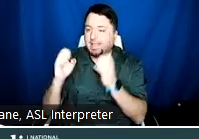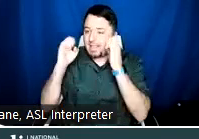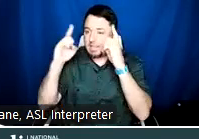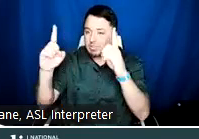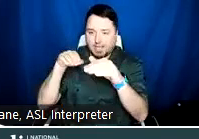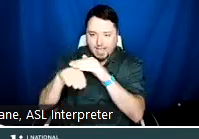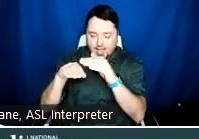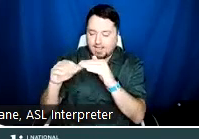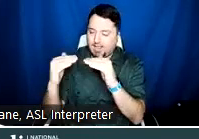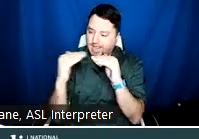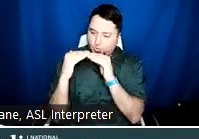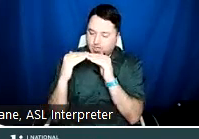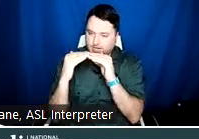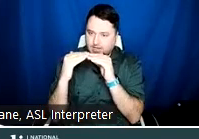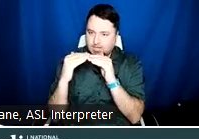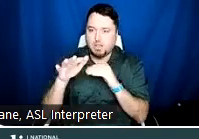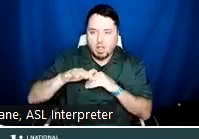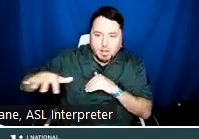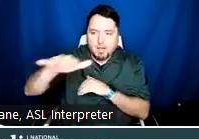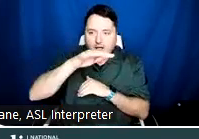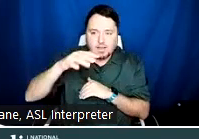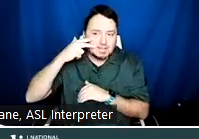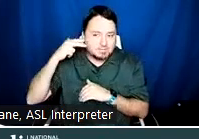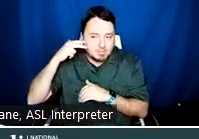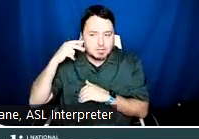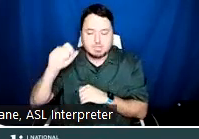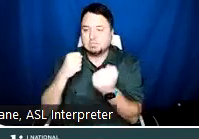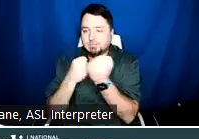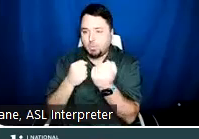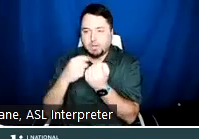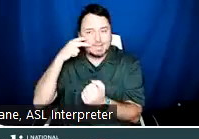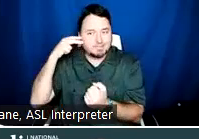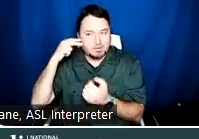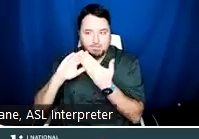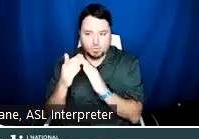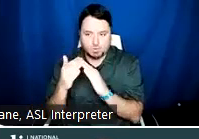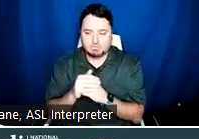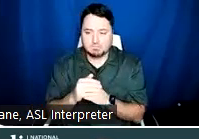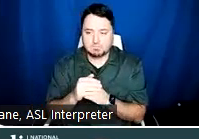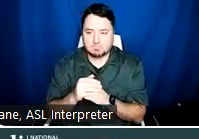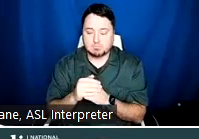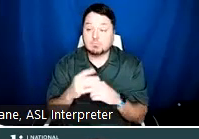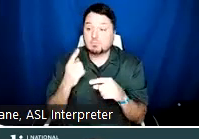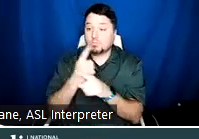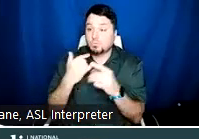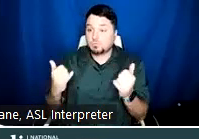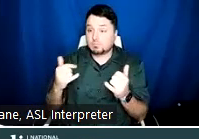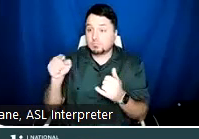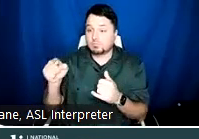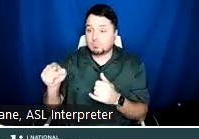among Native Americans and supporting Native American communities. Currently he is serving as